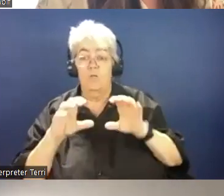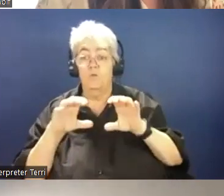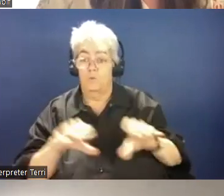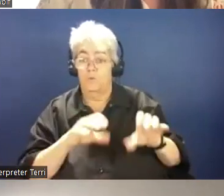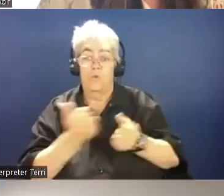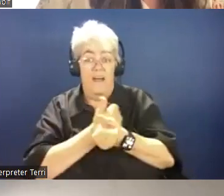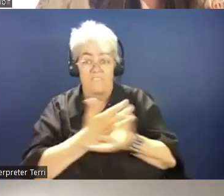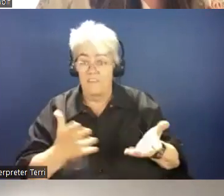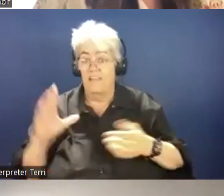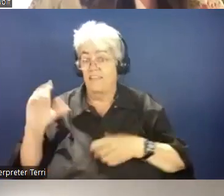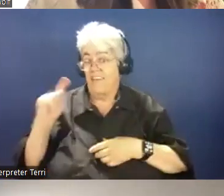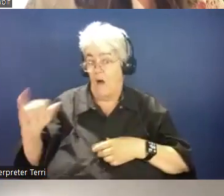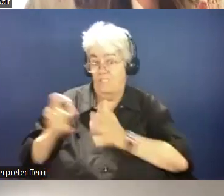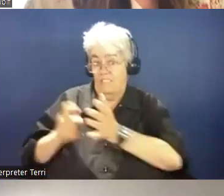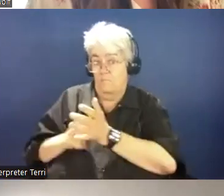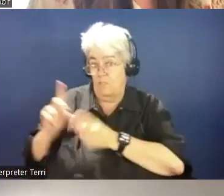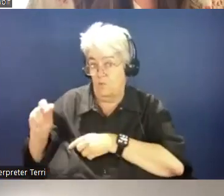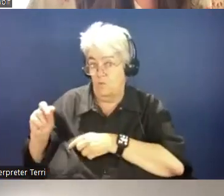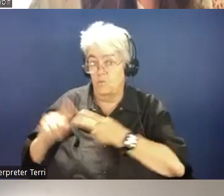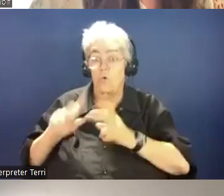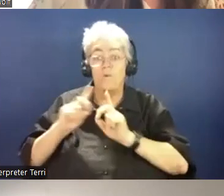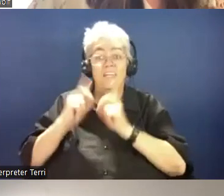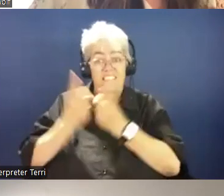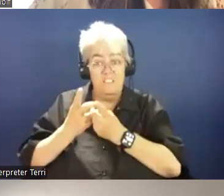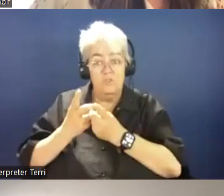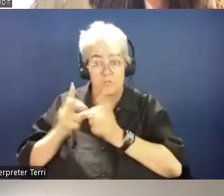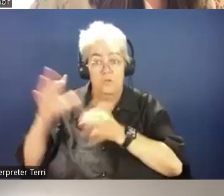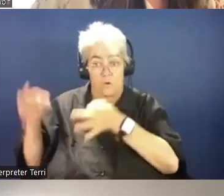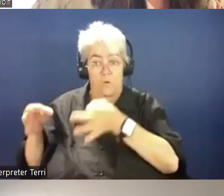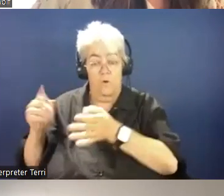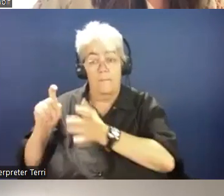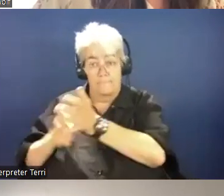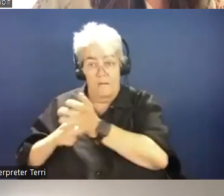counties are required or district court is required to do for victims and survivors,